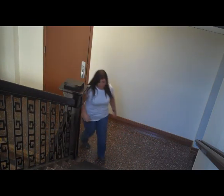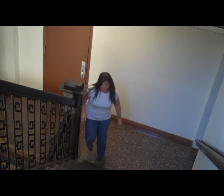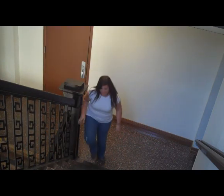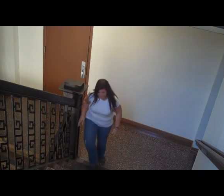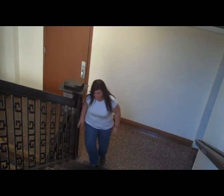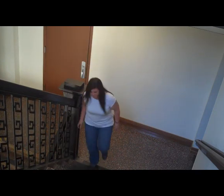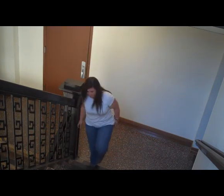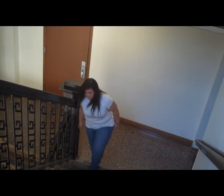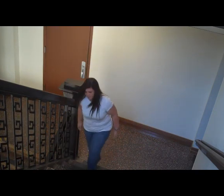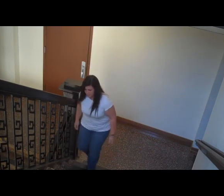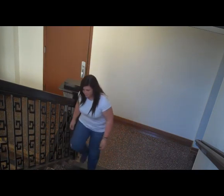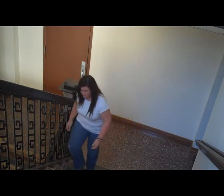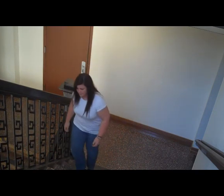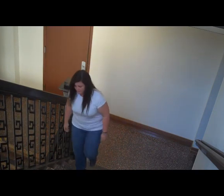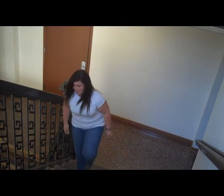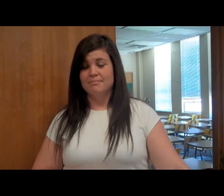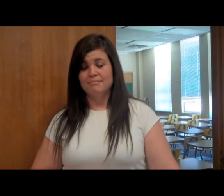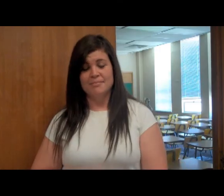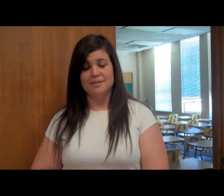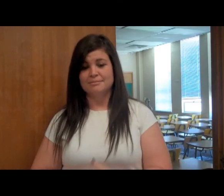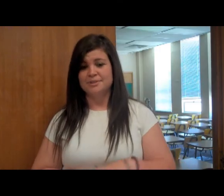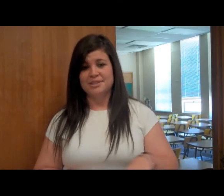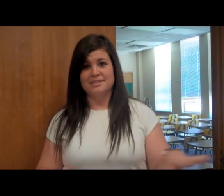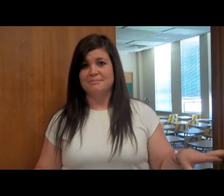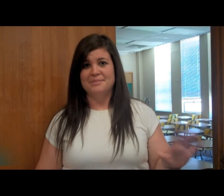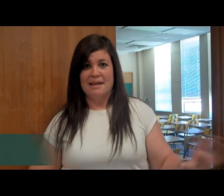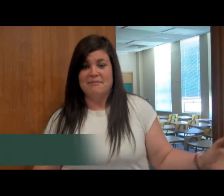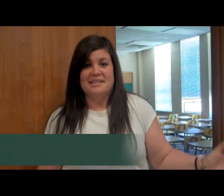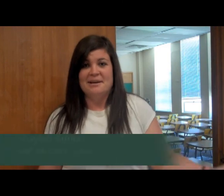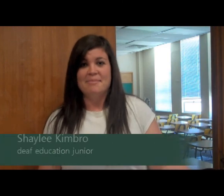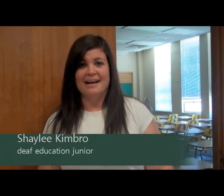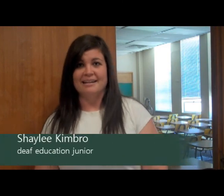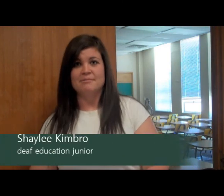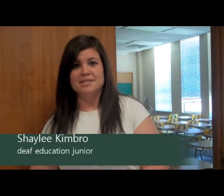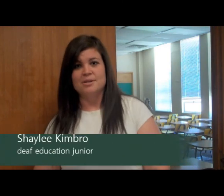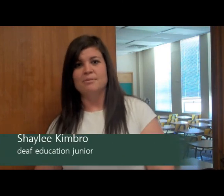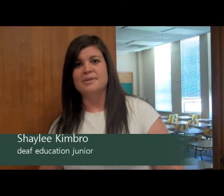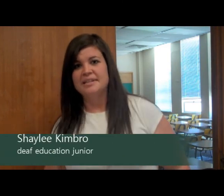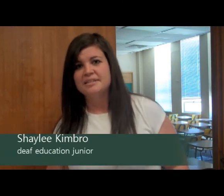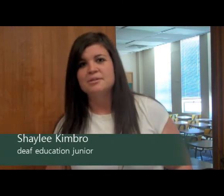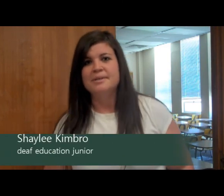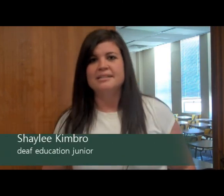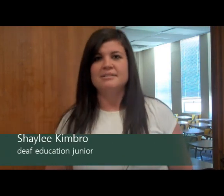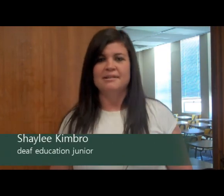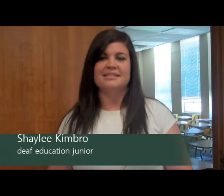to USAO who was drawn in by the deaf ed department. Everything about it was so appealing to me, so I decided